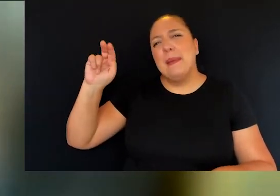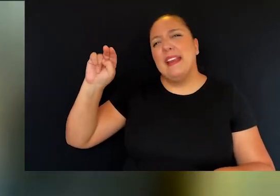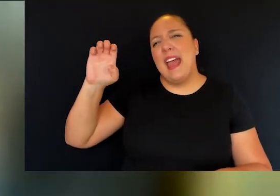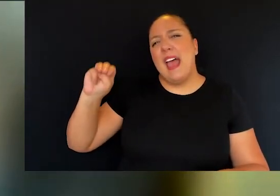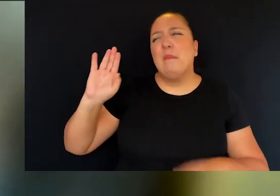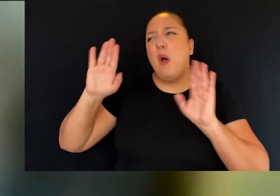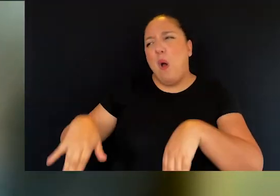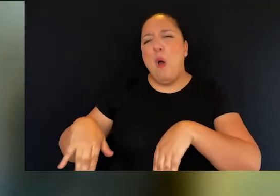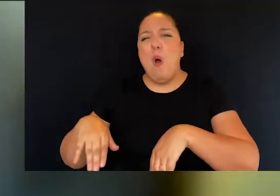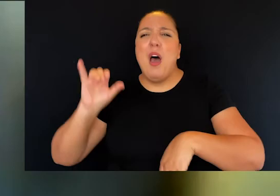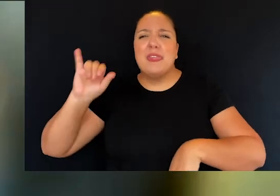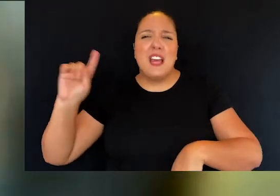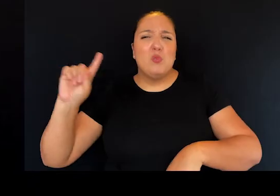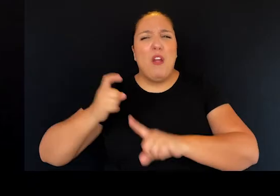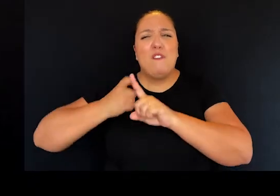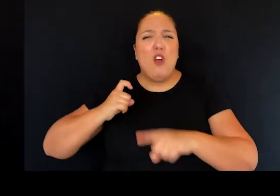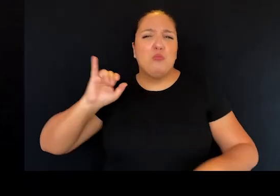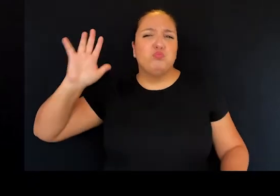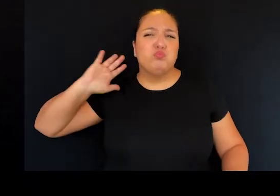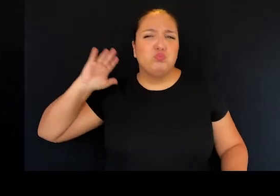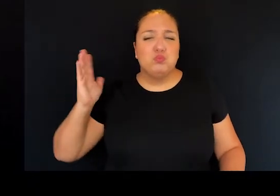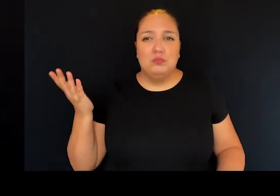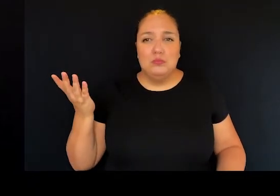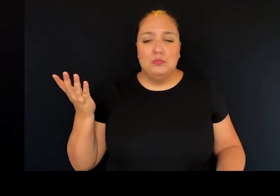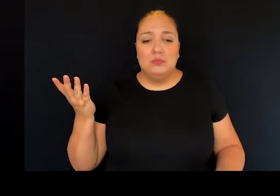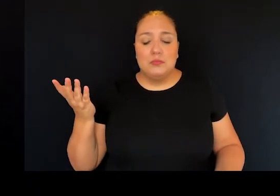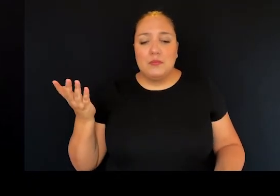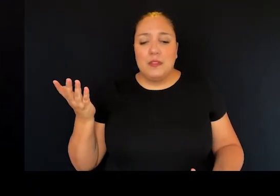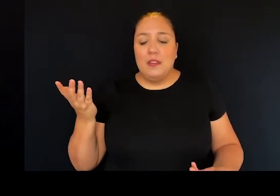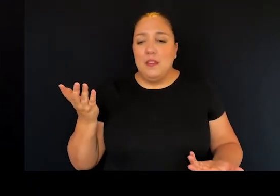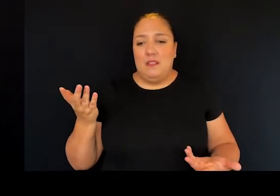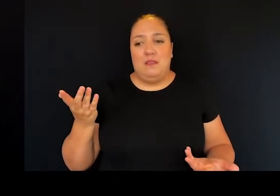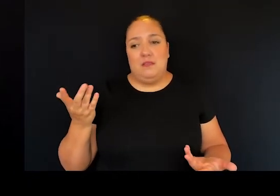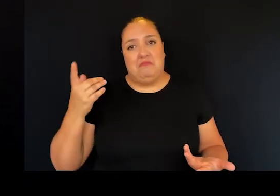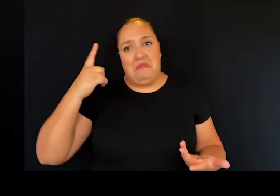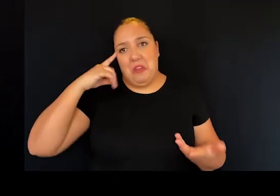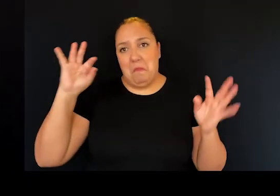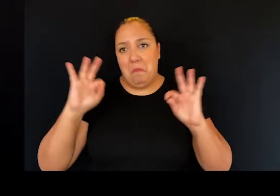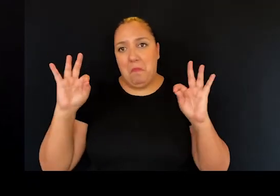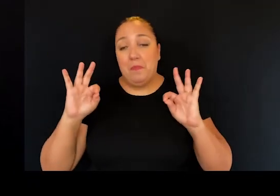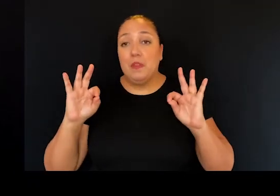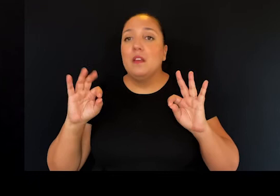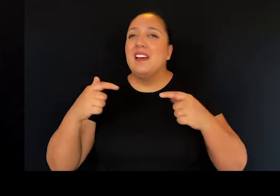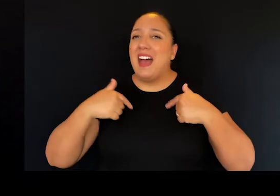"What else can be done about it?" I would encourage folks to not give out passes